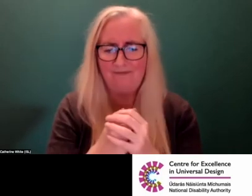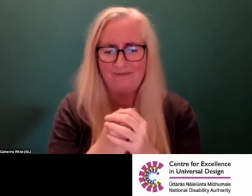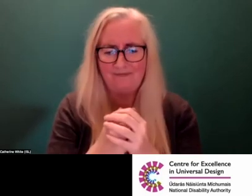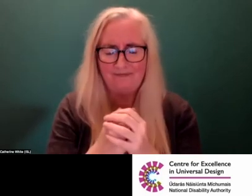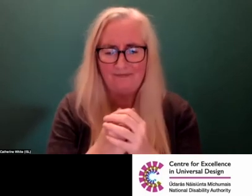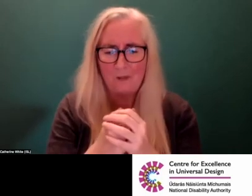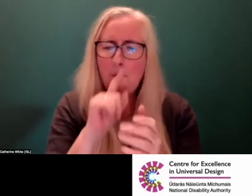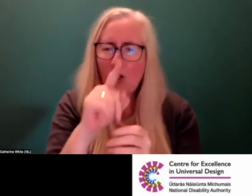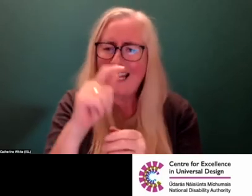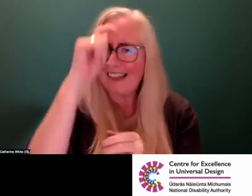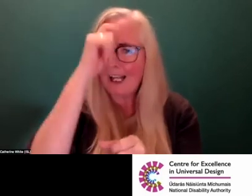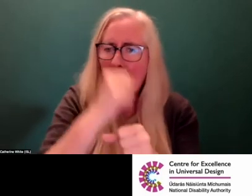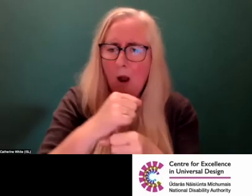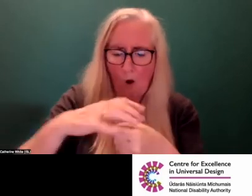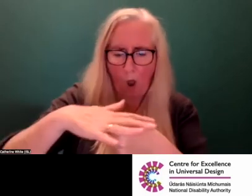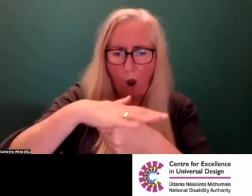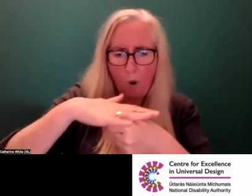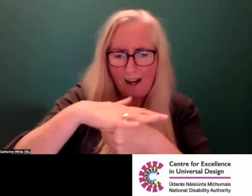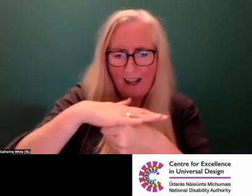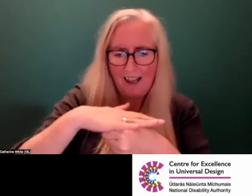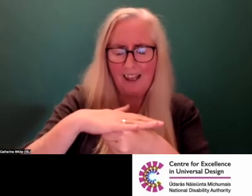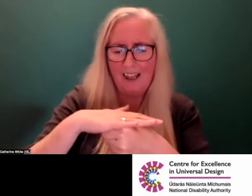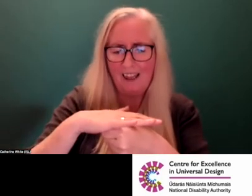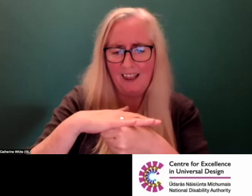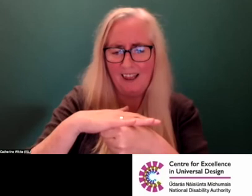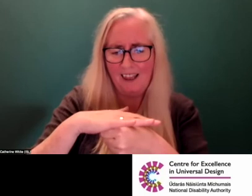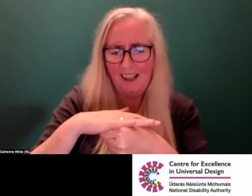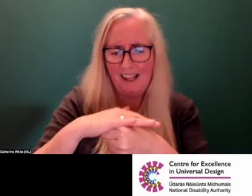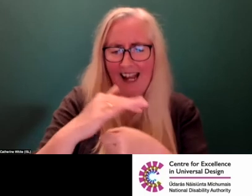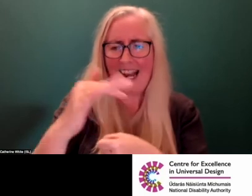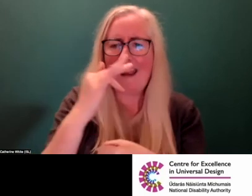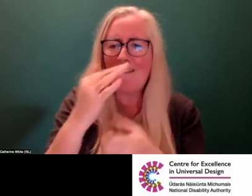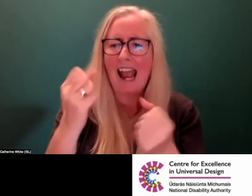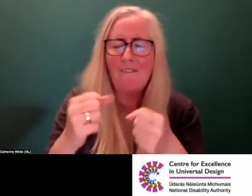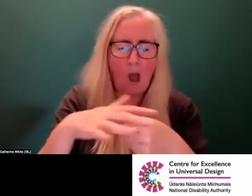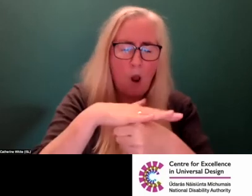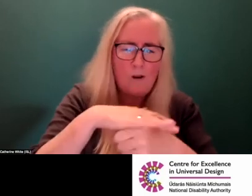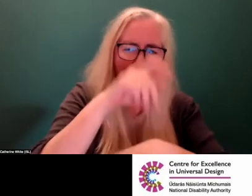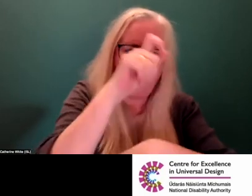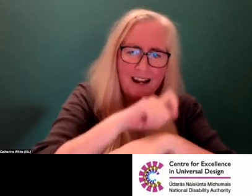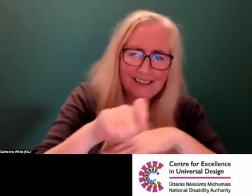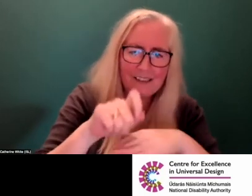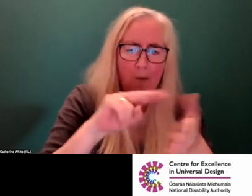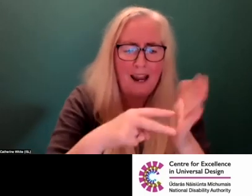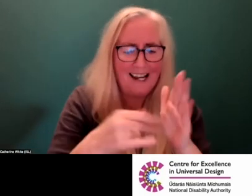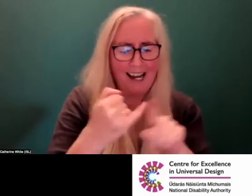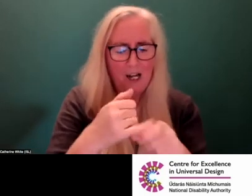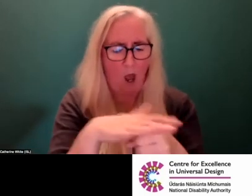forward, at the local level, if there are local architects and planners in the local